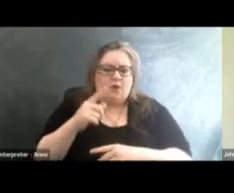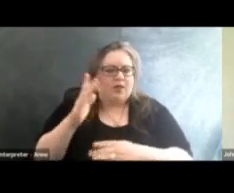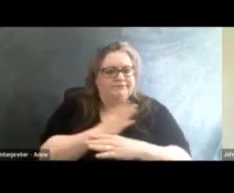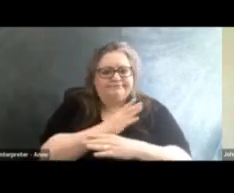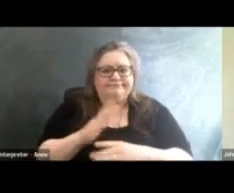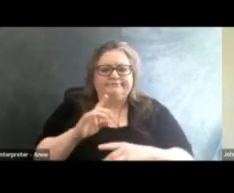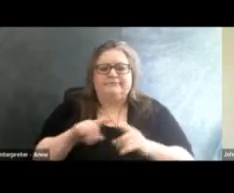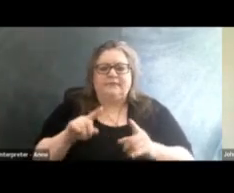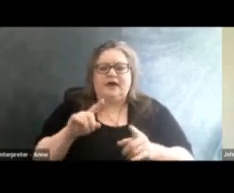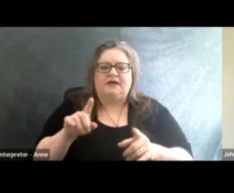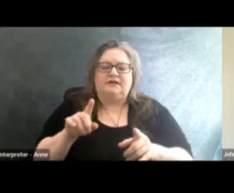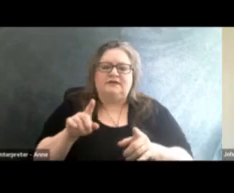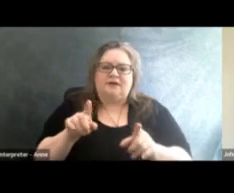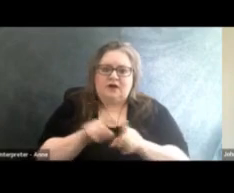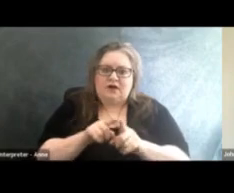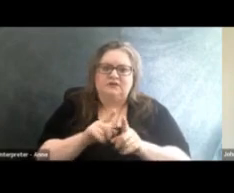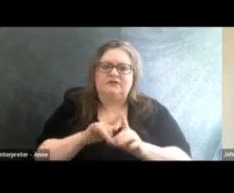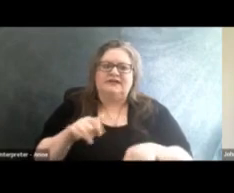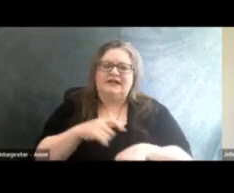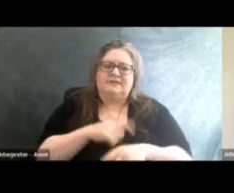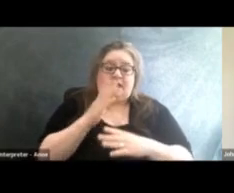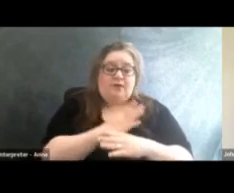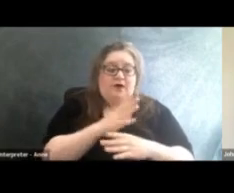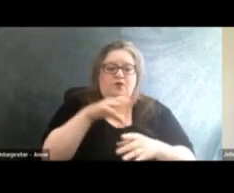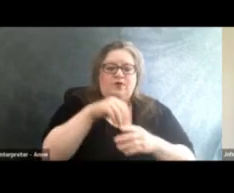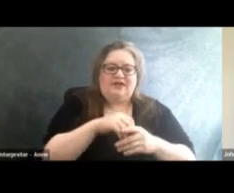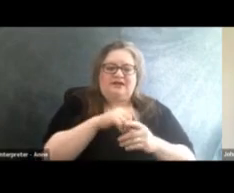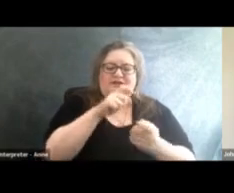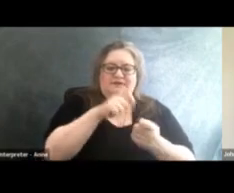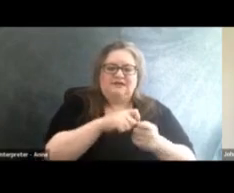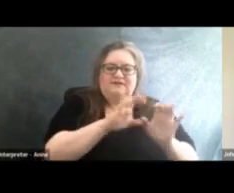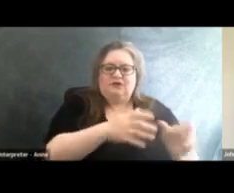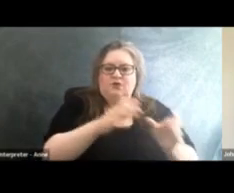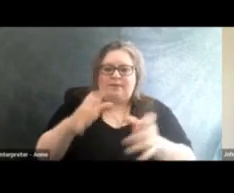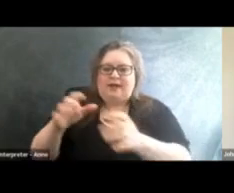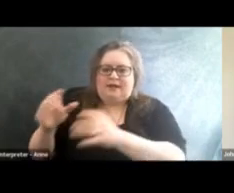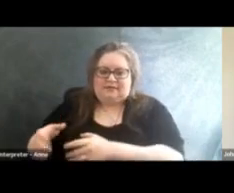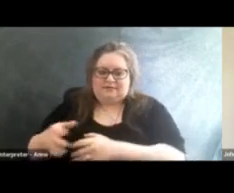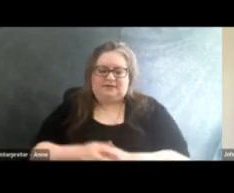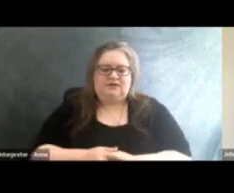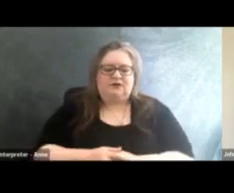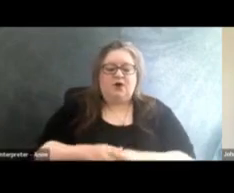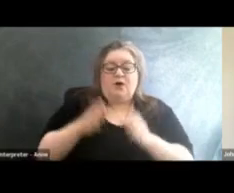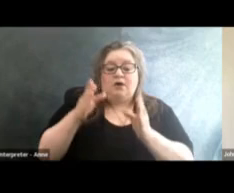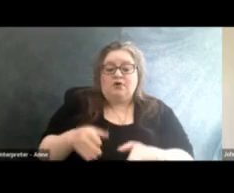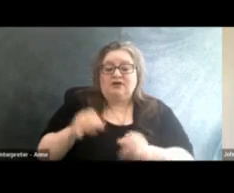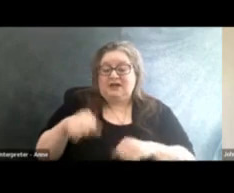along a continuum within specific domains. And so a person may vary. There may be